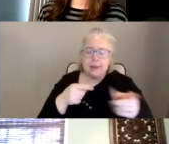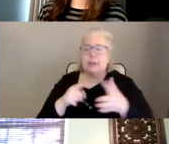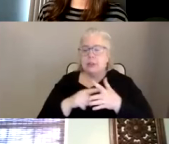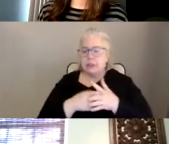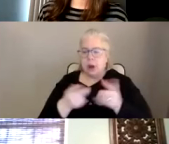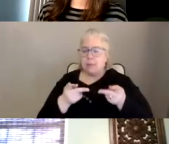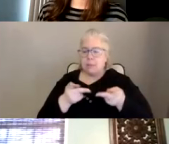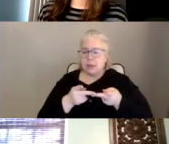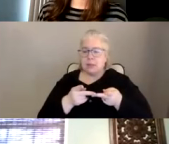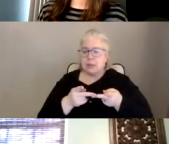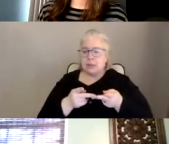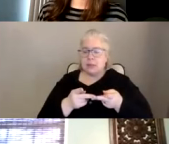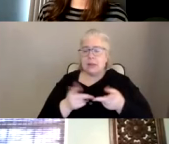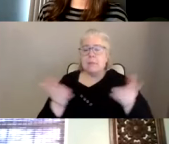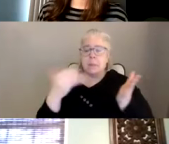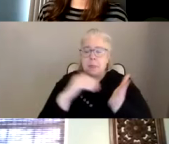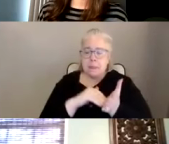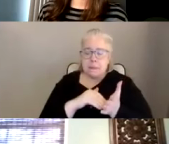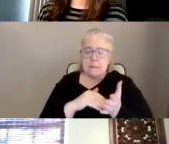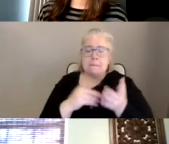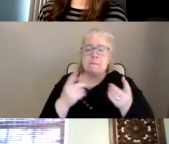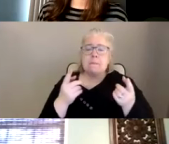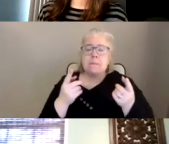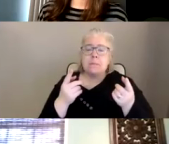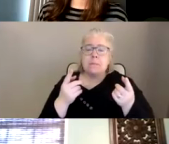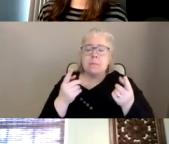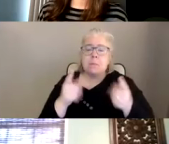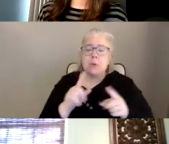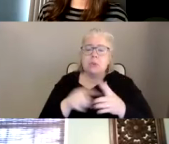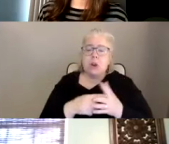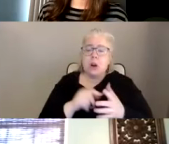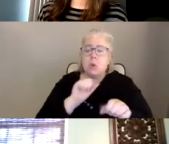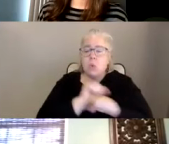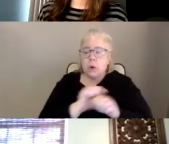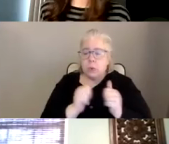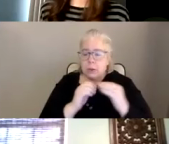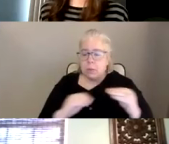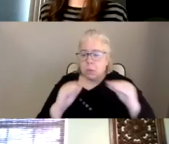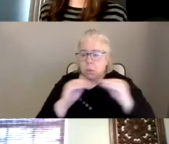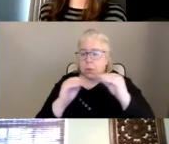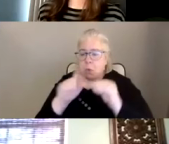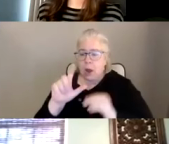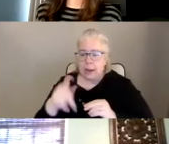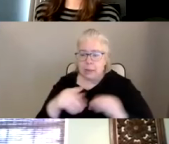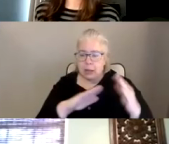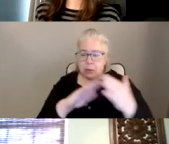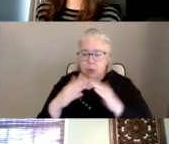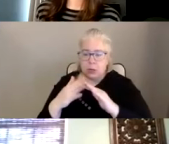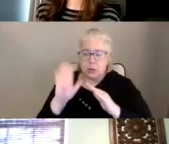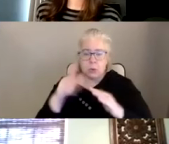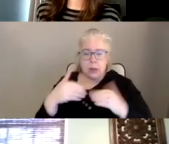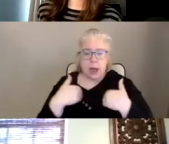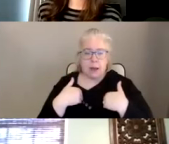The other thing I would suggest is when you start working with more LEP communities you're going to have a lot of, "oh I wish